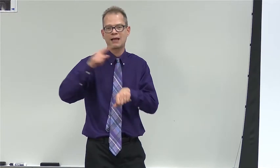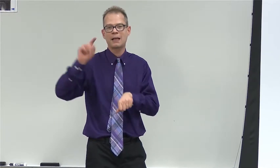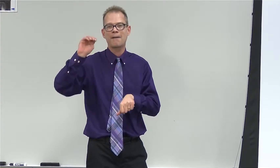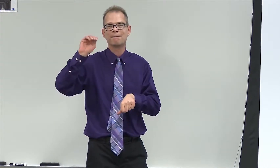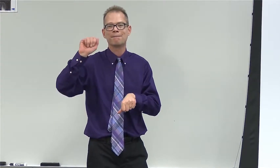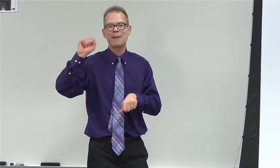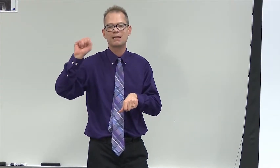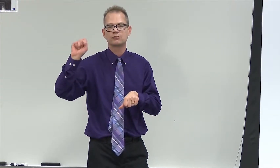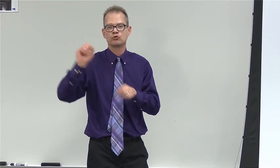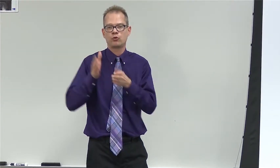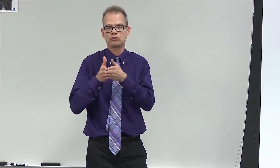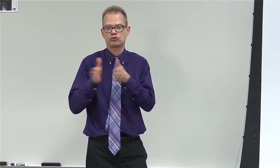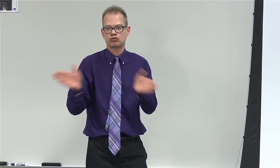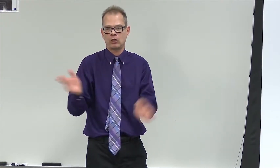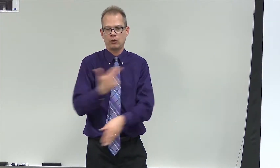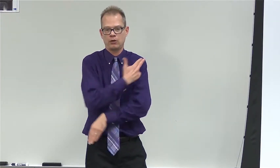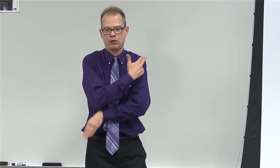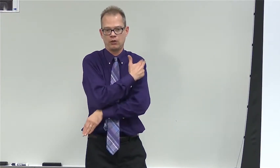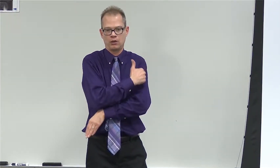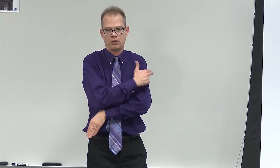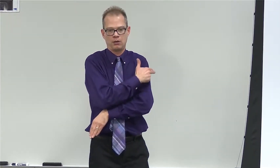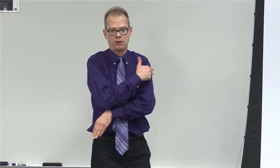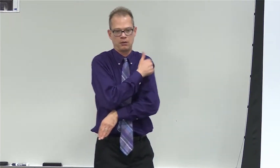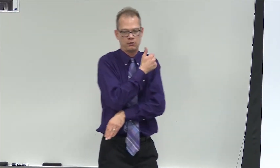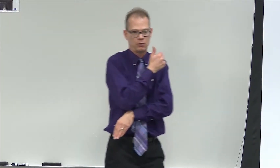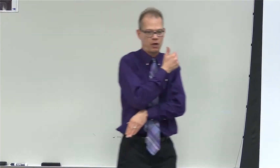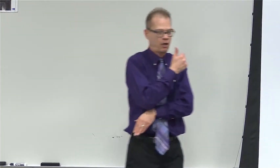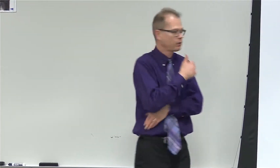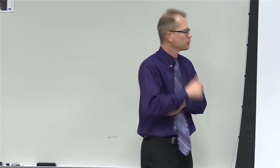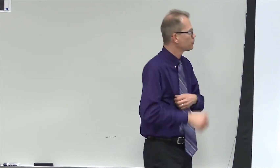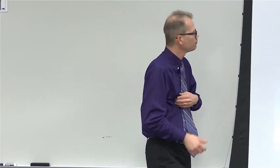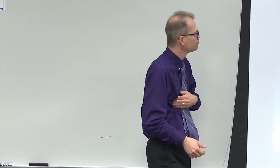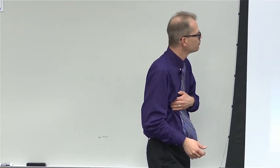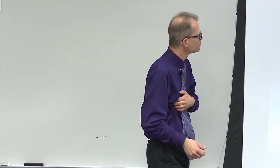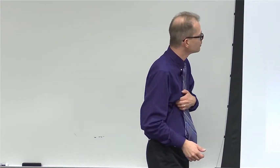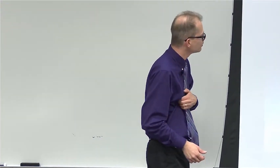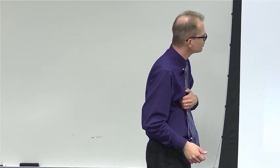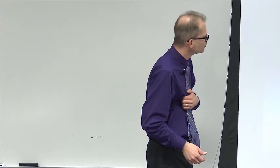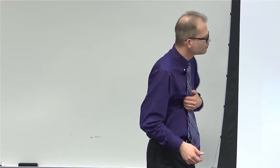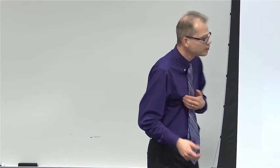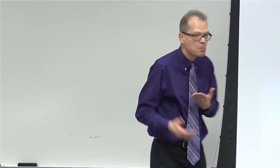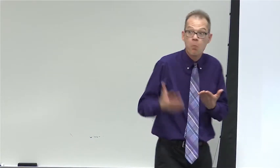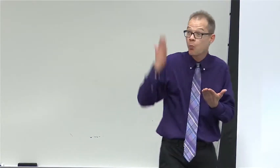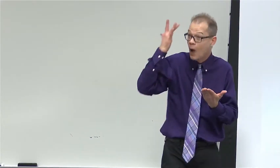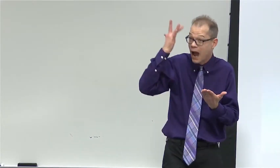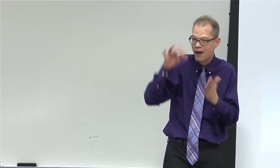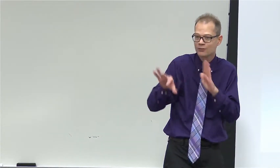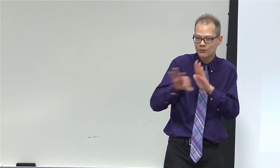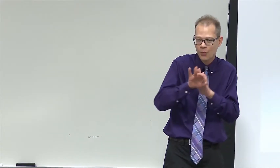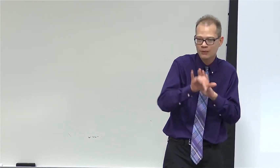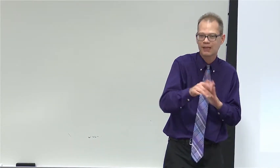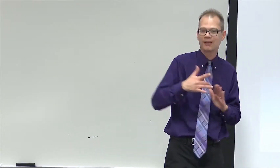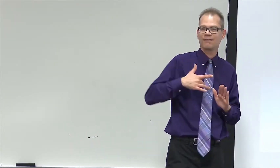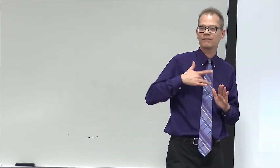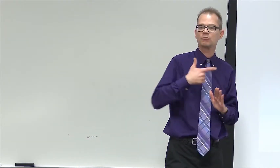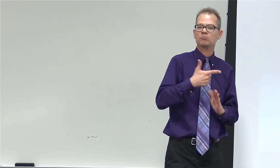I worked at Massachusetts General Hospital.